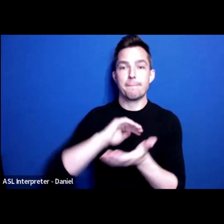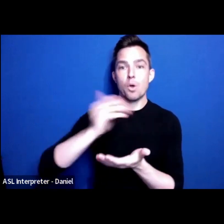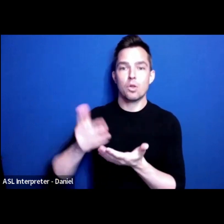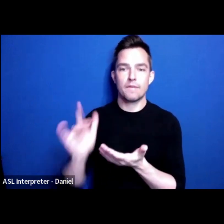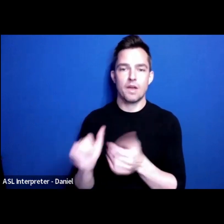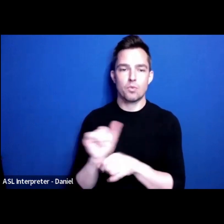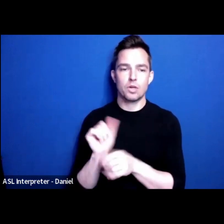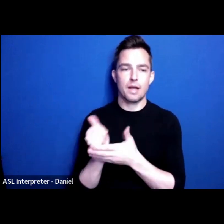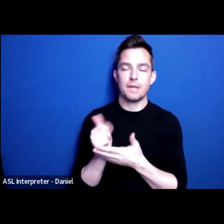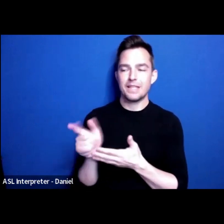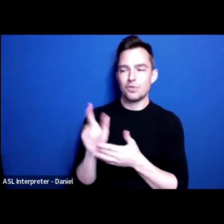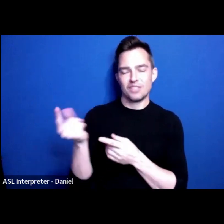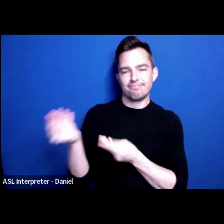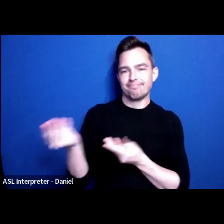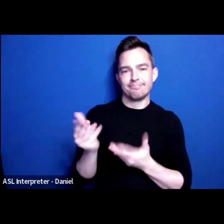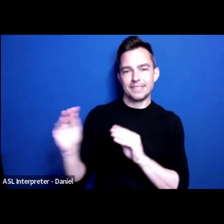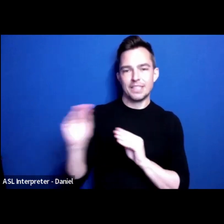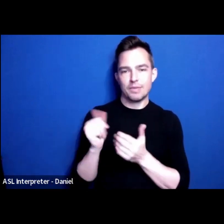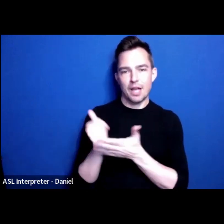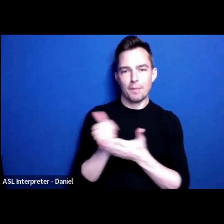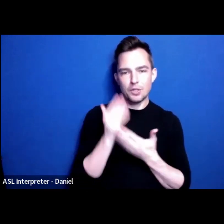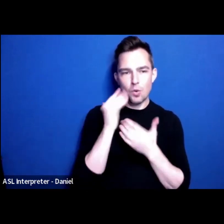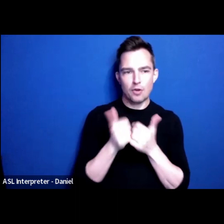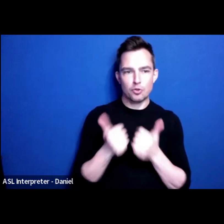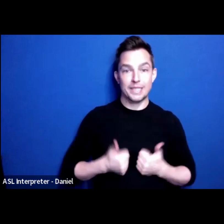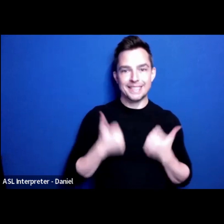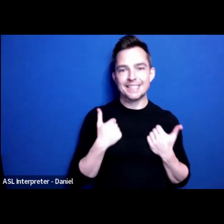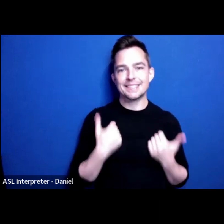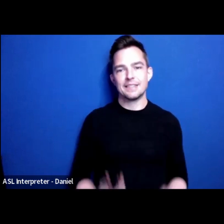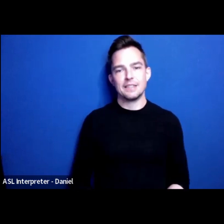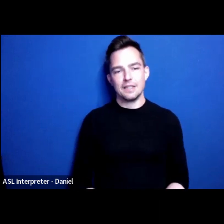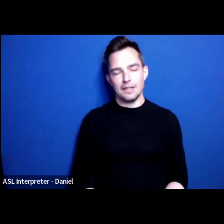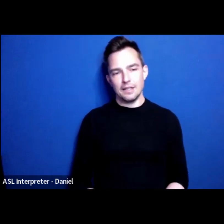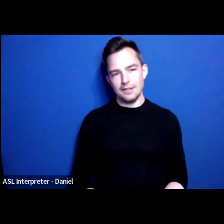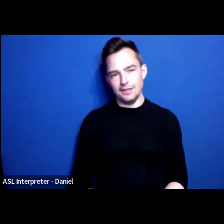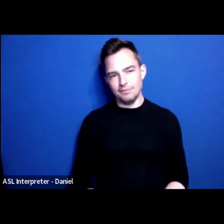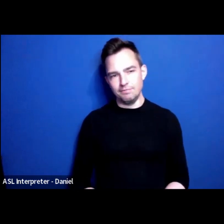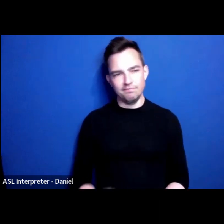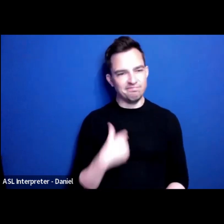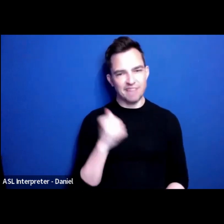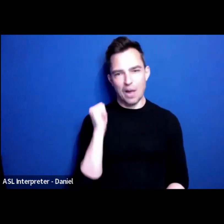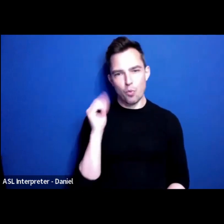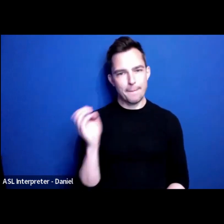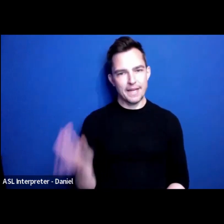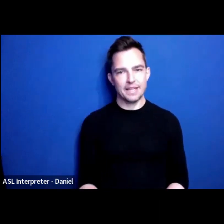helping me know how to exist, and I wouldn't have, you know, I wouldn't have been where I am today, if it weren't for him.